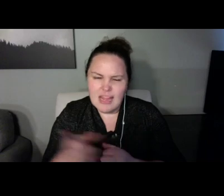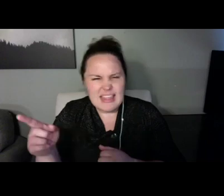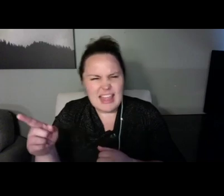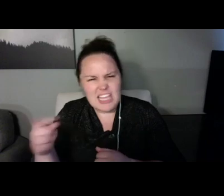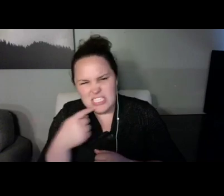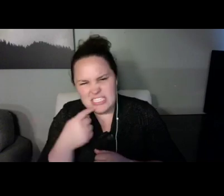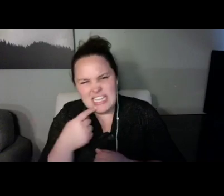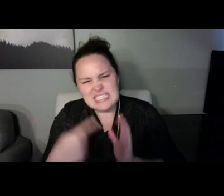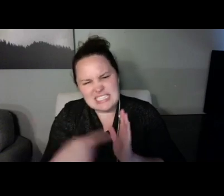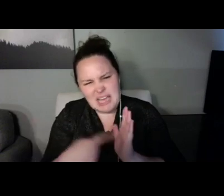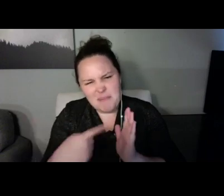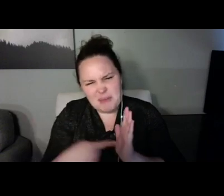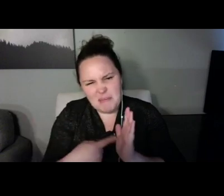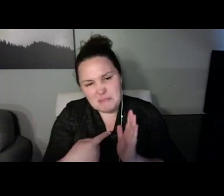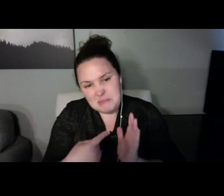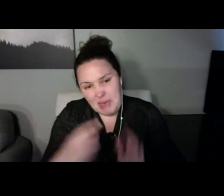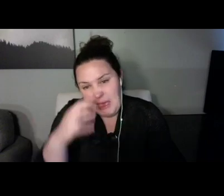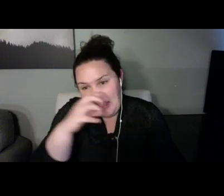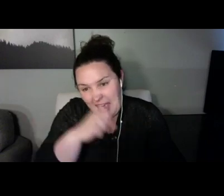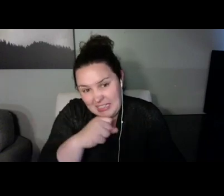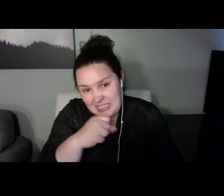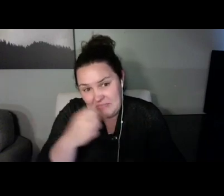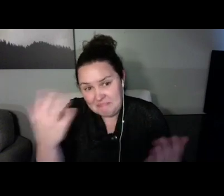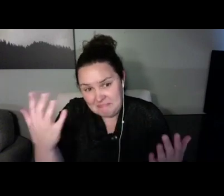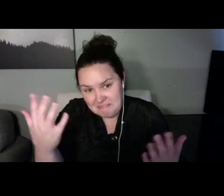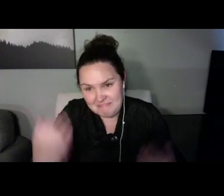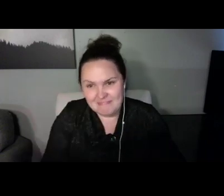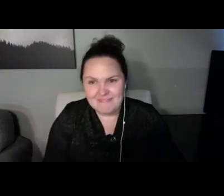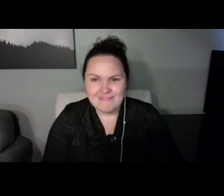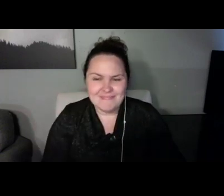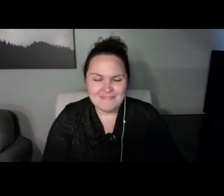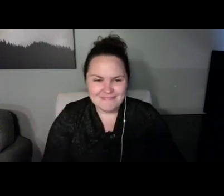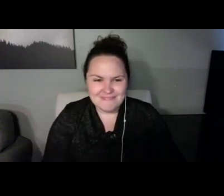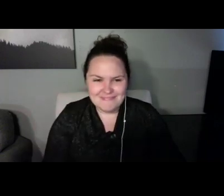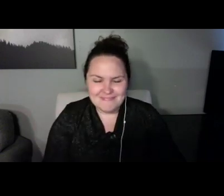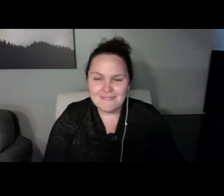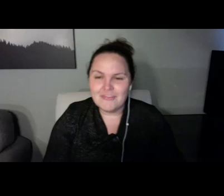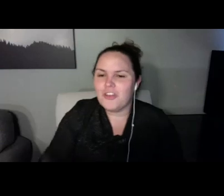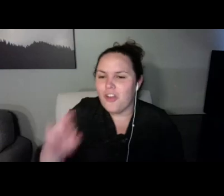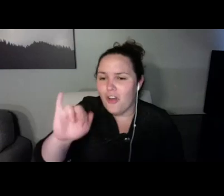Okay. All right. Well great job.